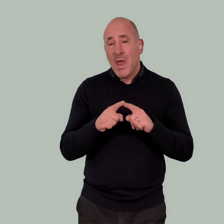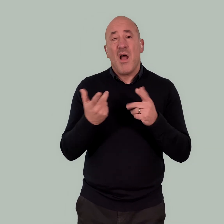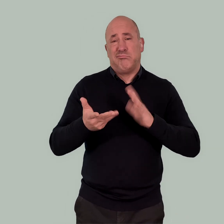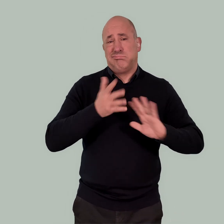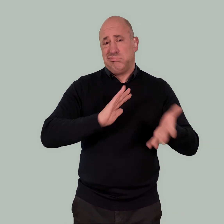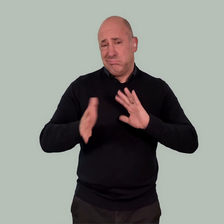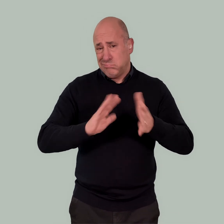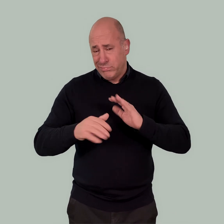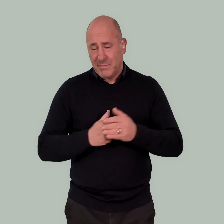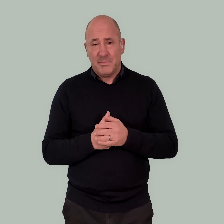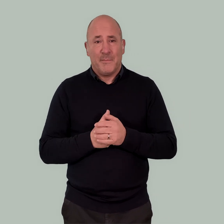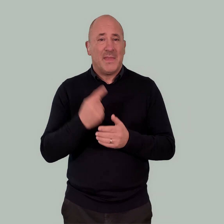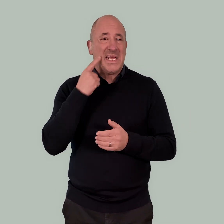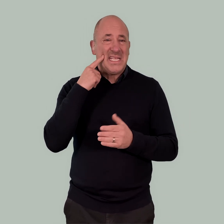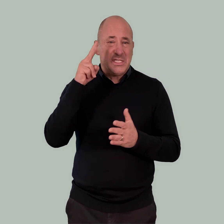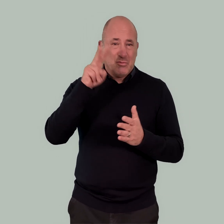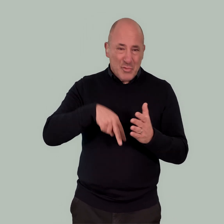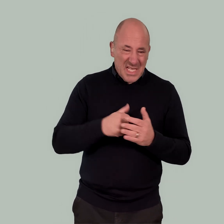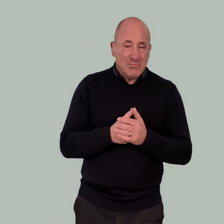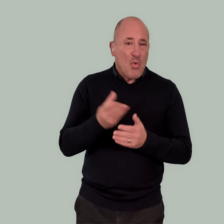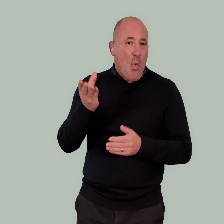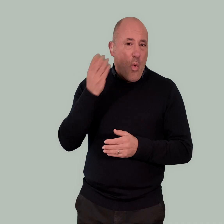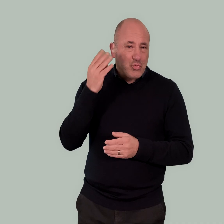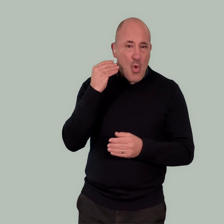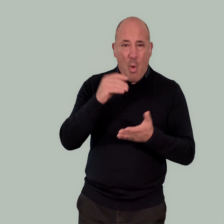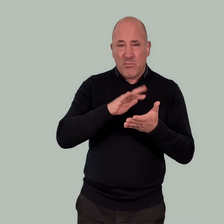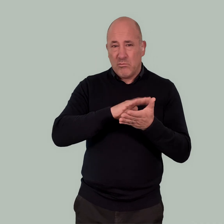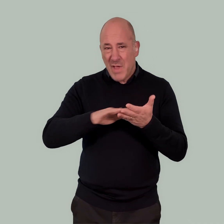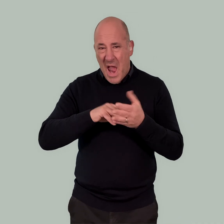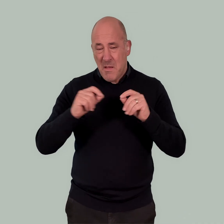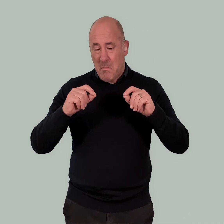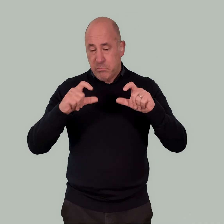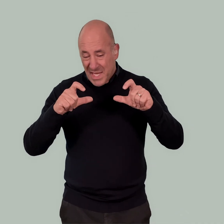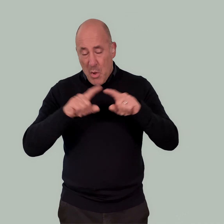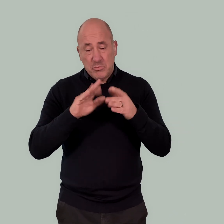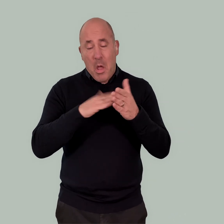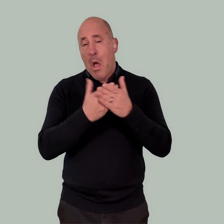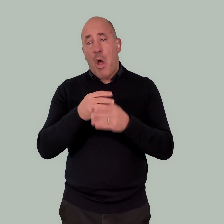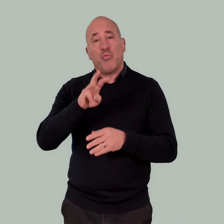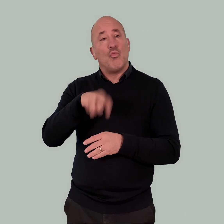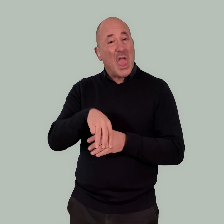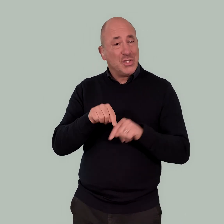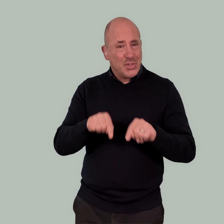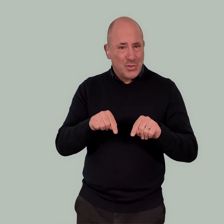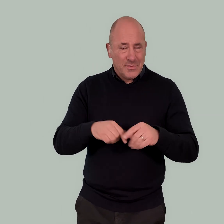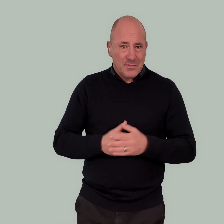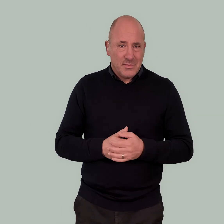including British Sign Language, Easy Read, audio, Braille, large print and Welsh translation.